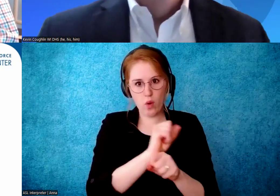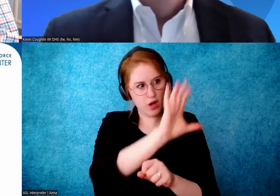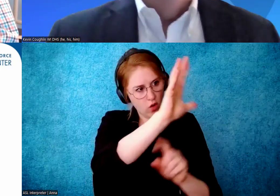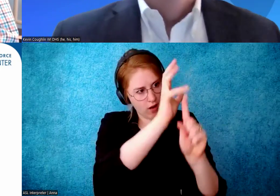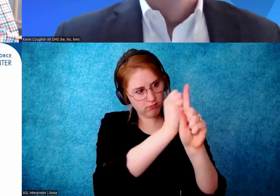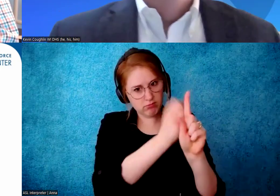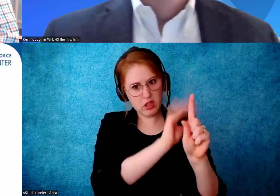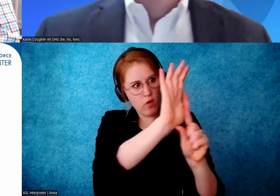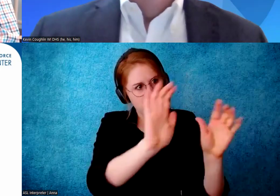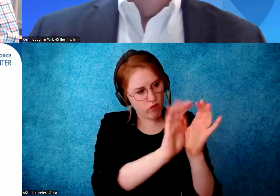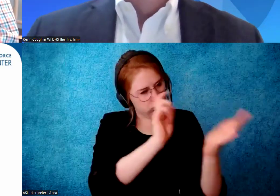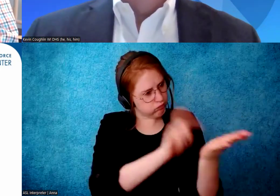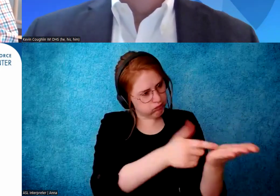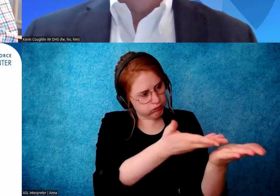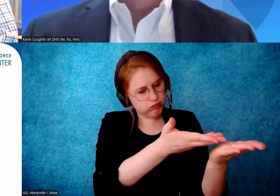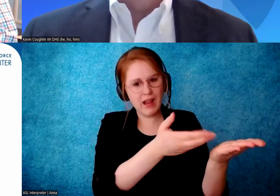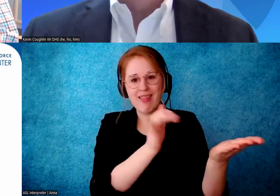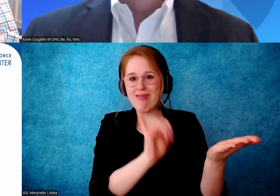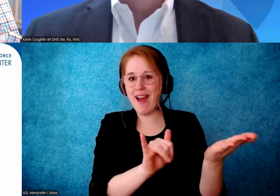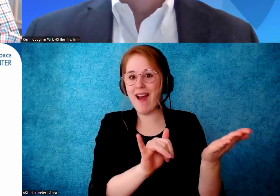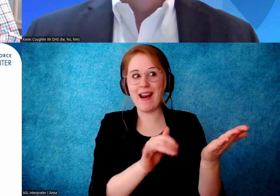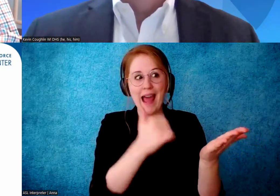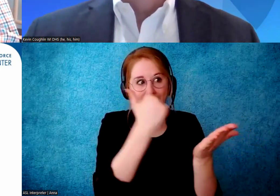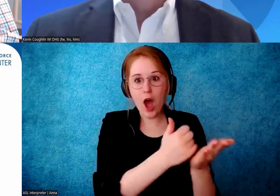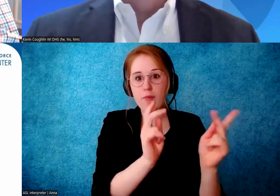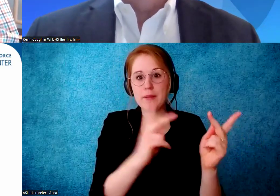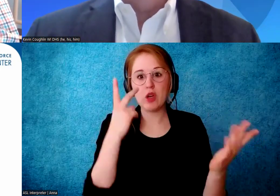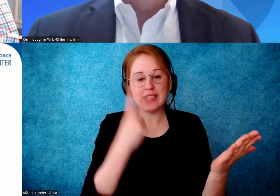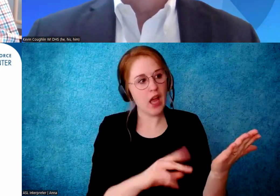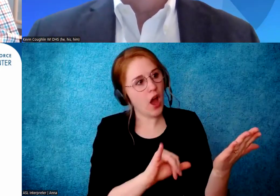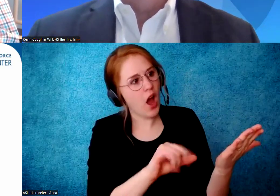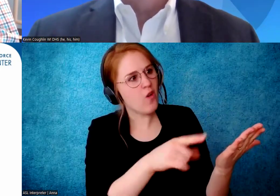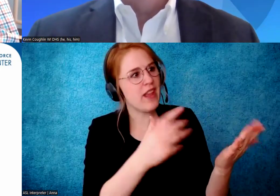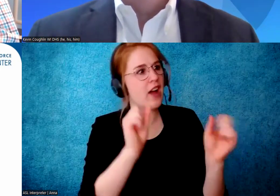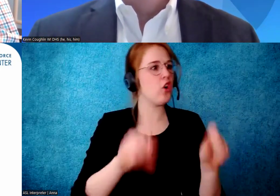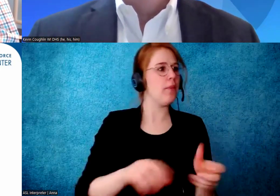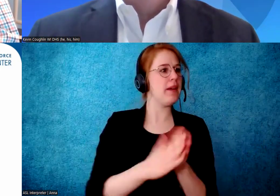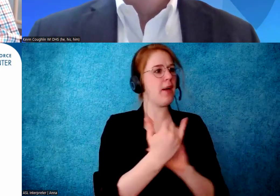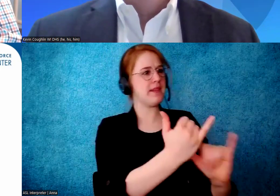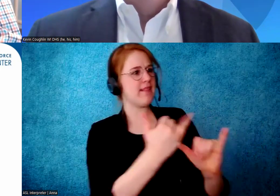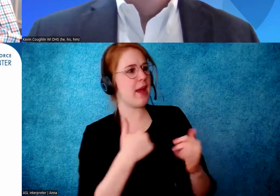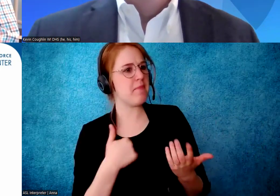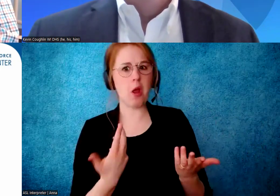is really an important appeal to getting people to see this as a career. We also had to stand up for it.